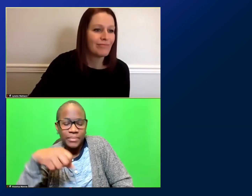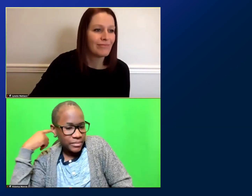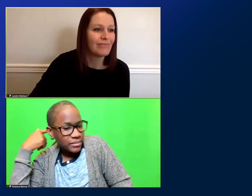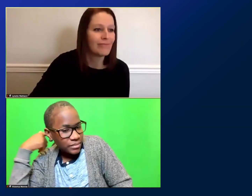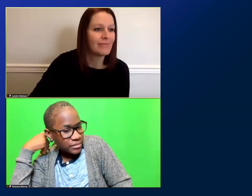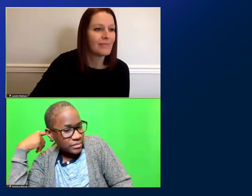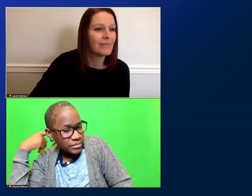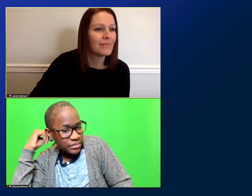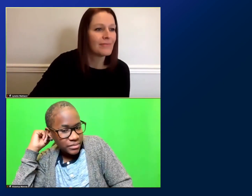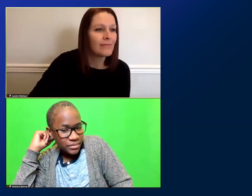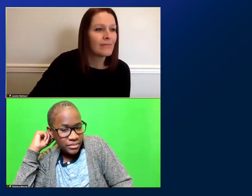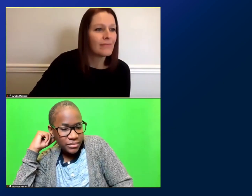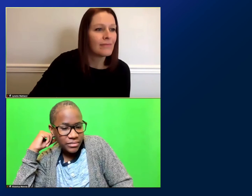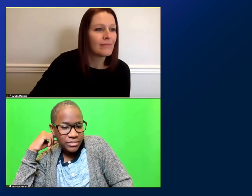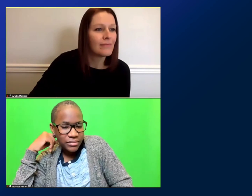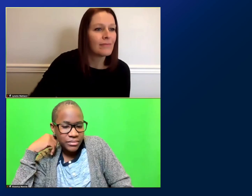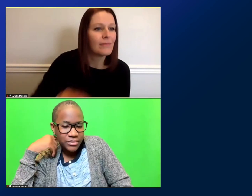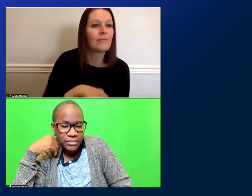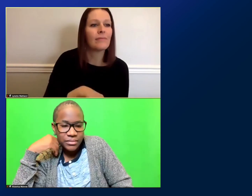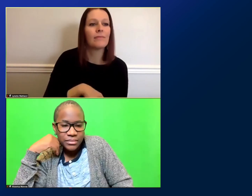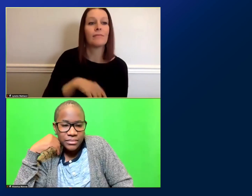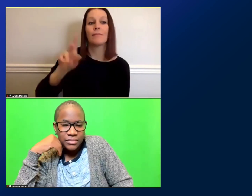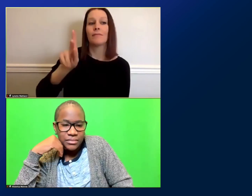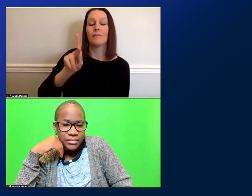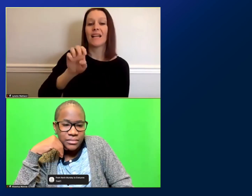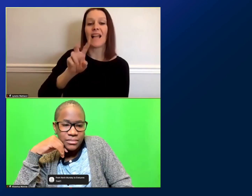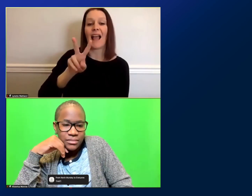he is a bad person but then also giving them something else to do for that day by highlighting